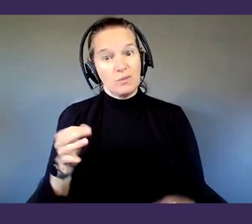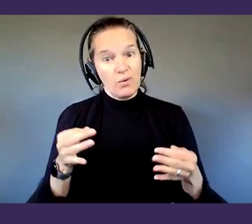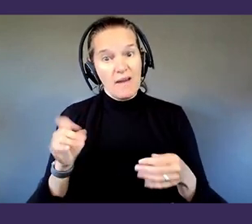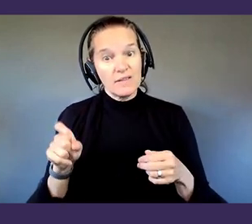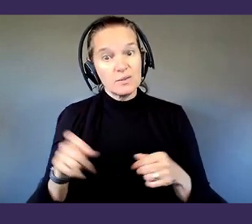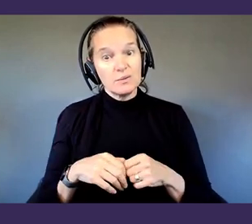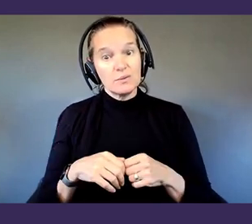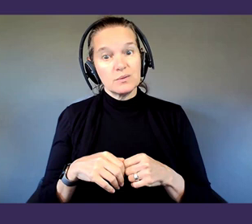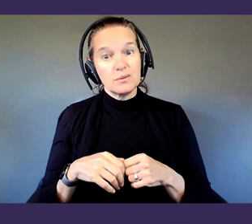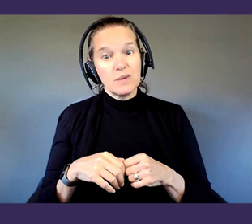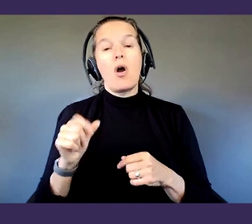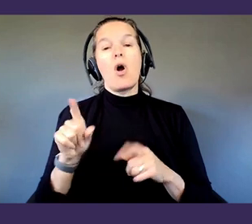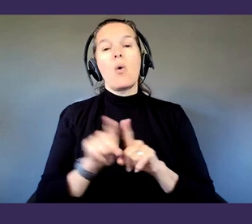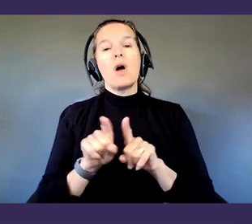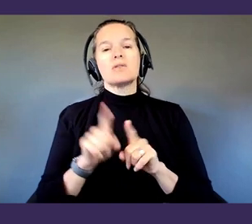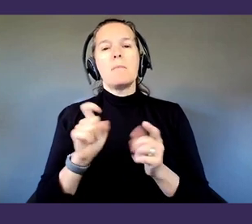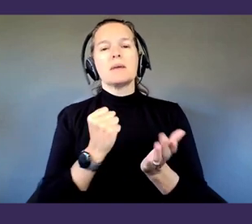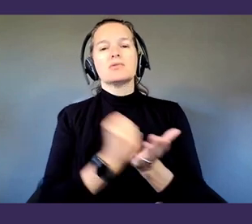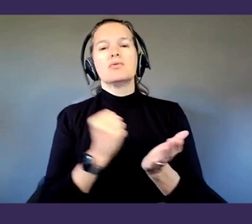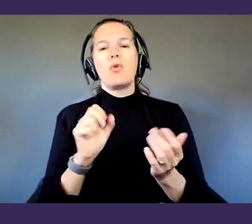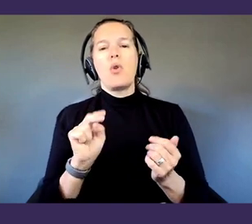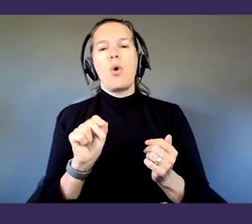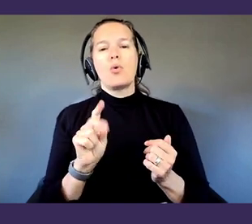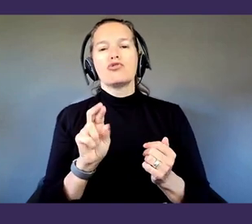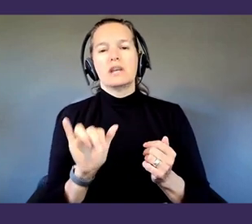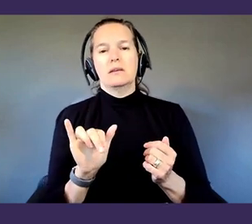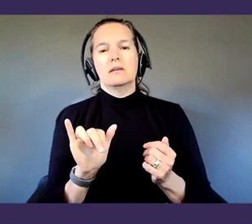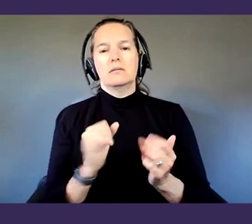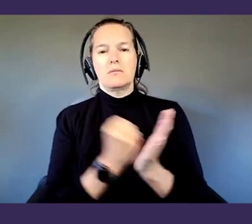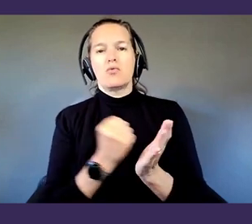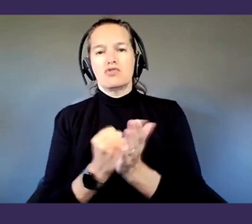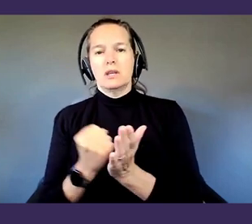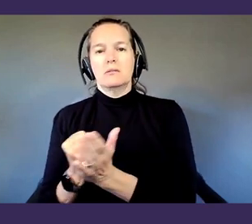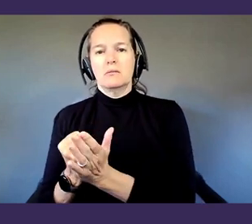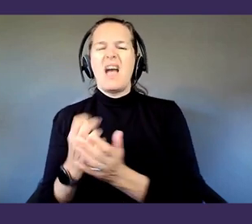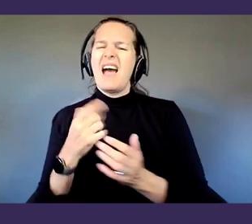is that there is a notarization requirement. And I do explain this to every single one